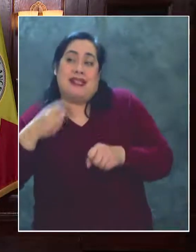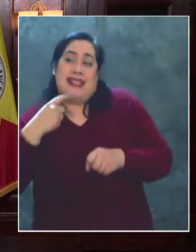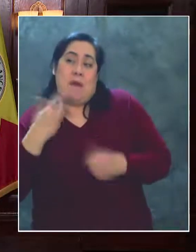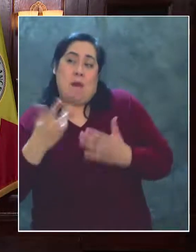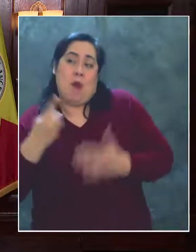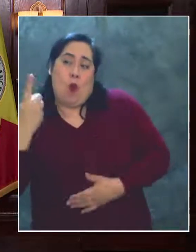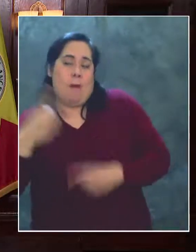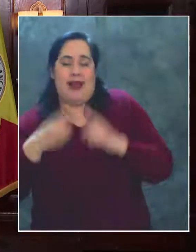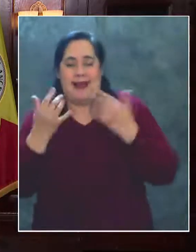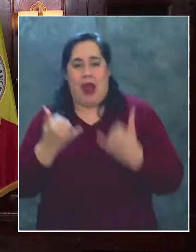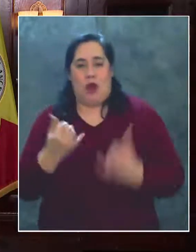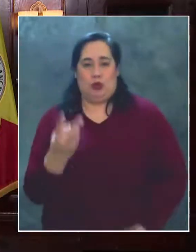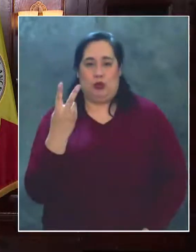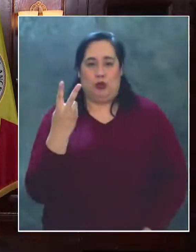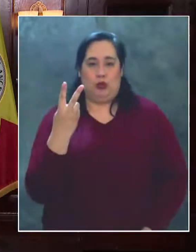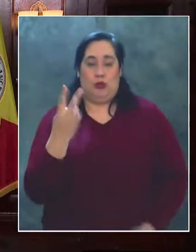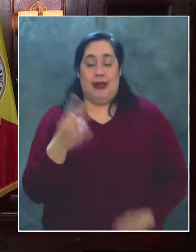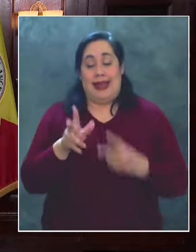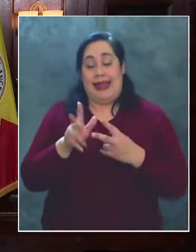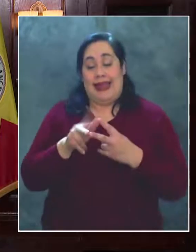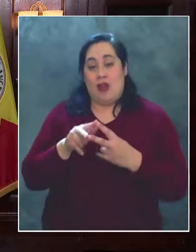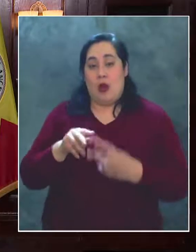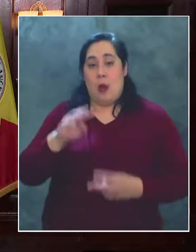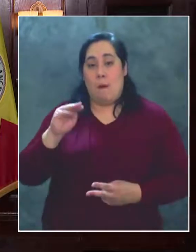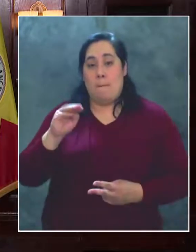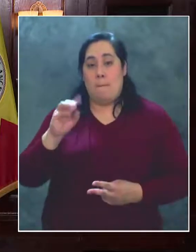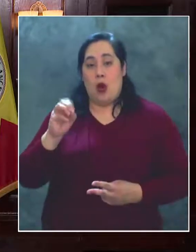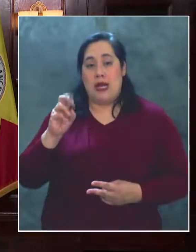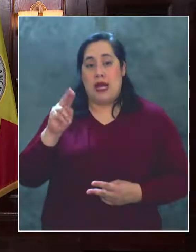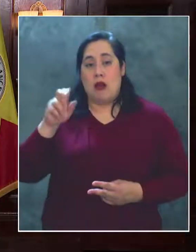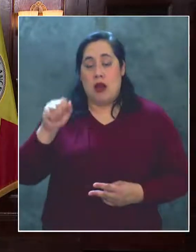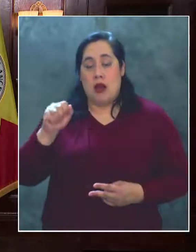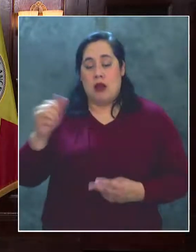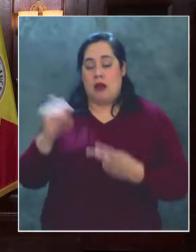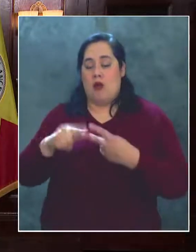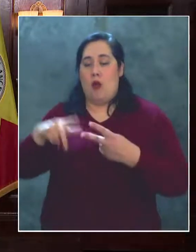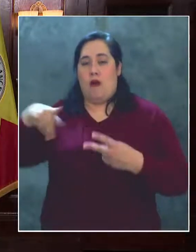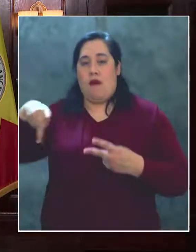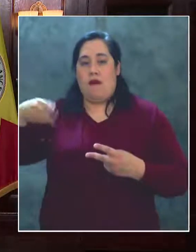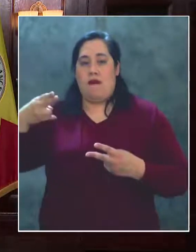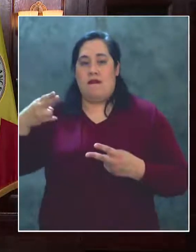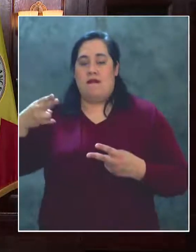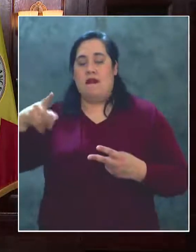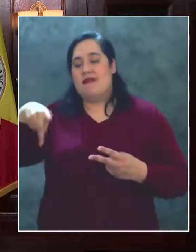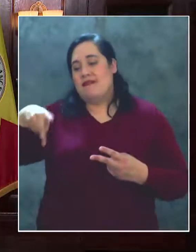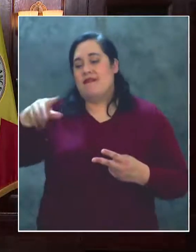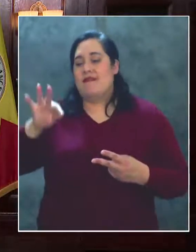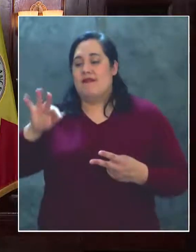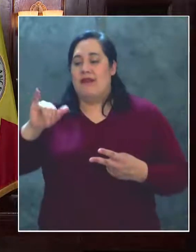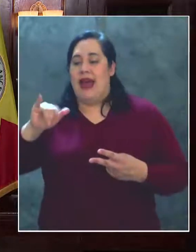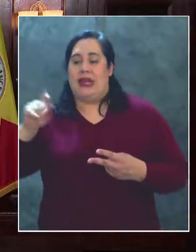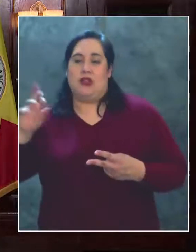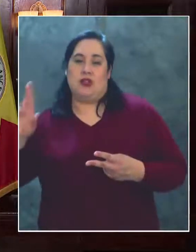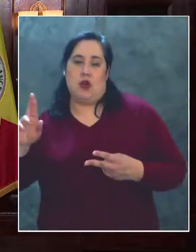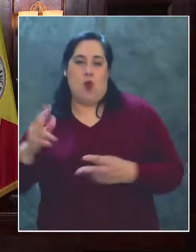IS TWO DOSES OF EITHER A MODERNA OR A PFIZER VACCINE.